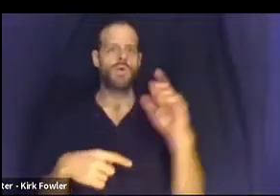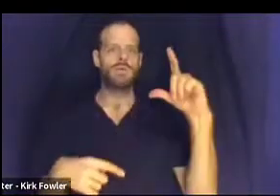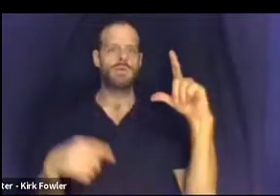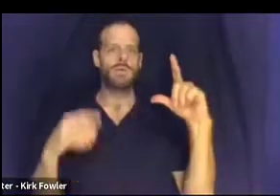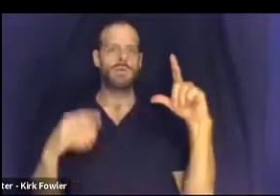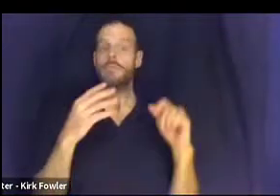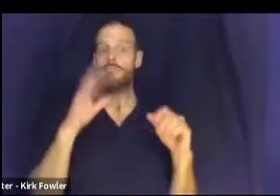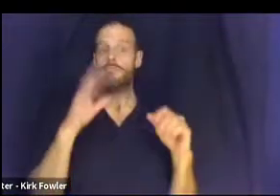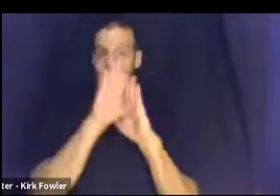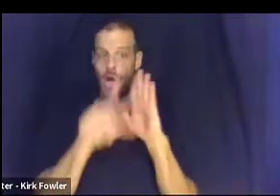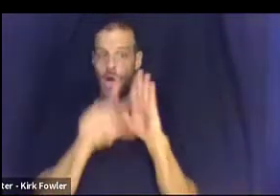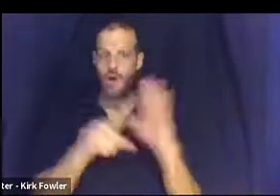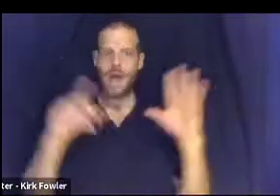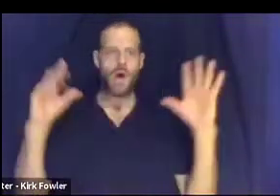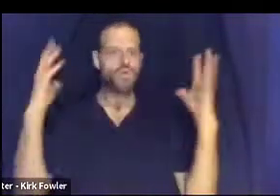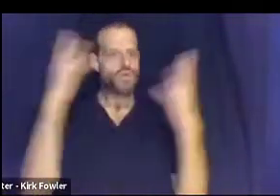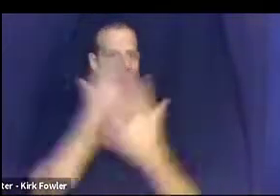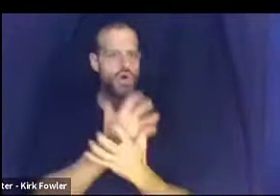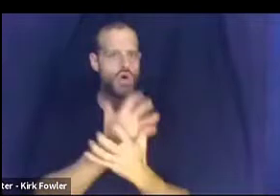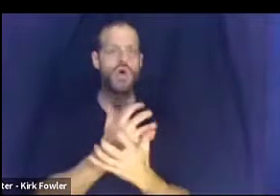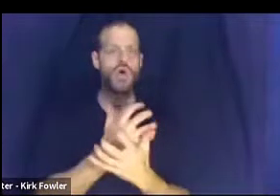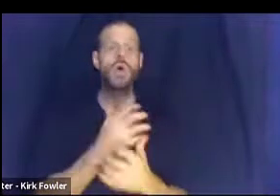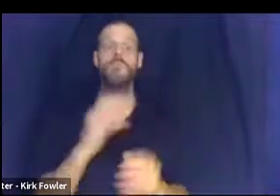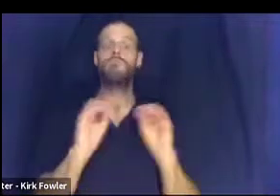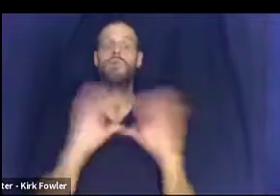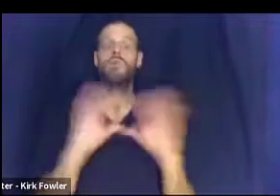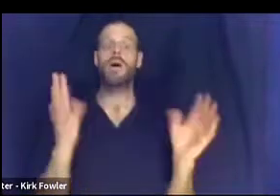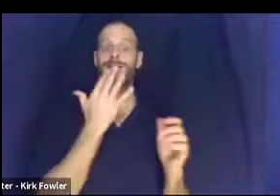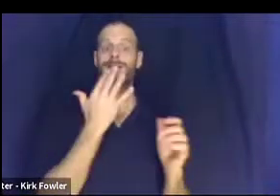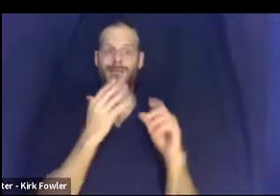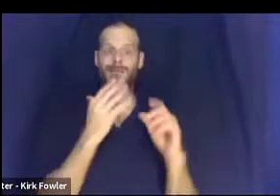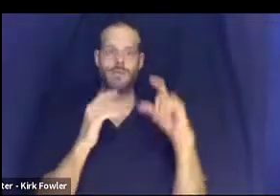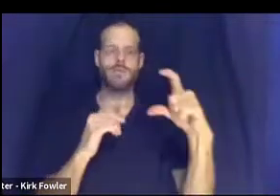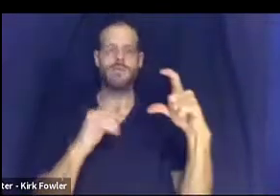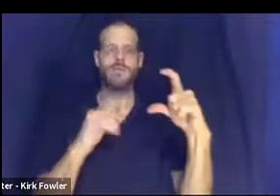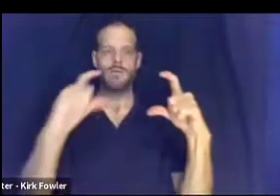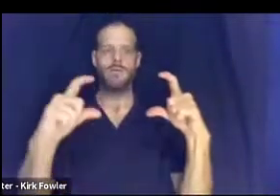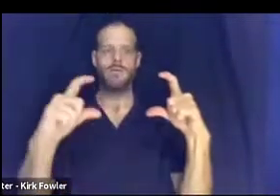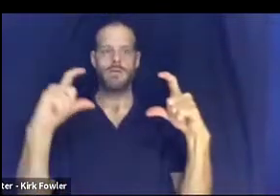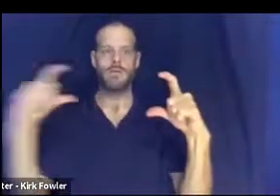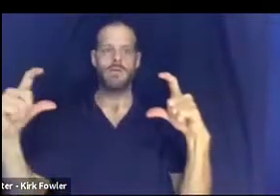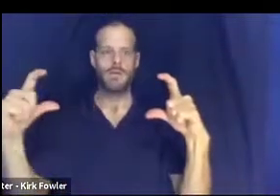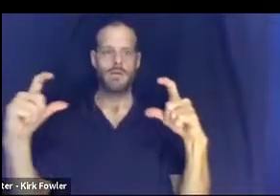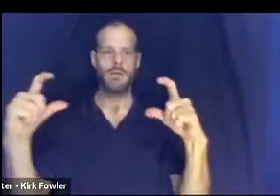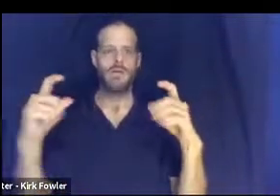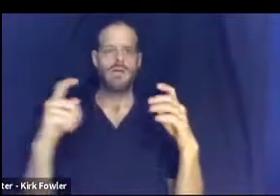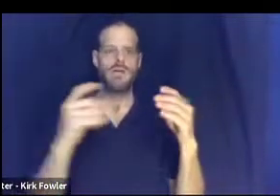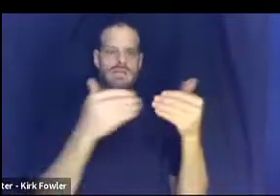the use of bright colors, the spacing between objects, and then most importantly,